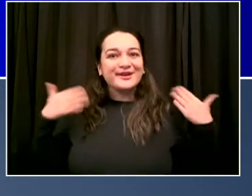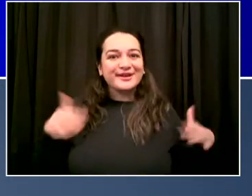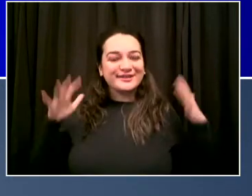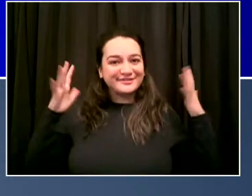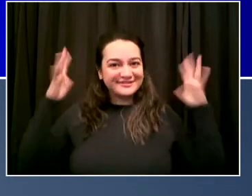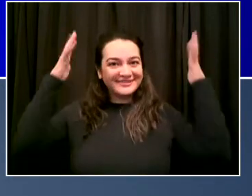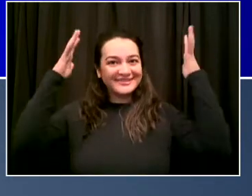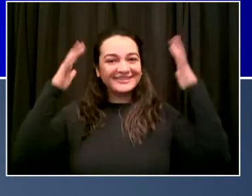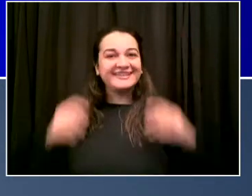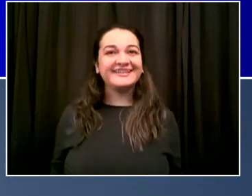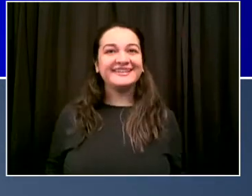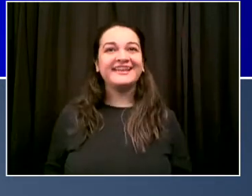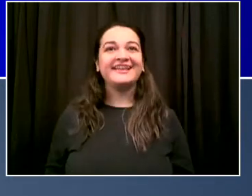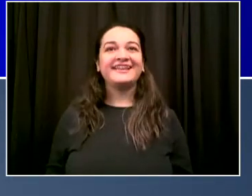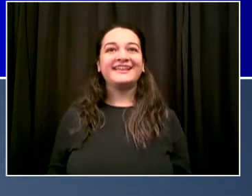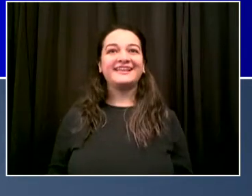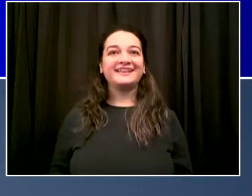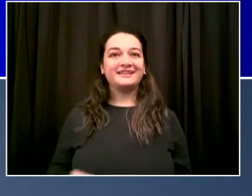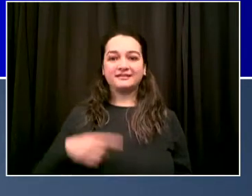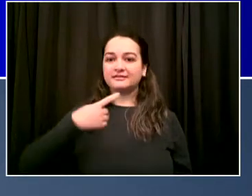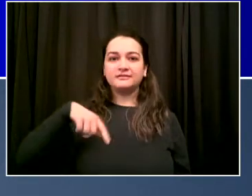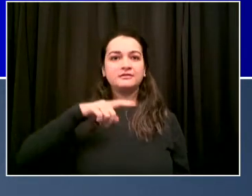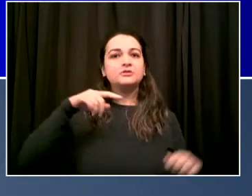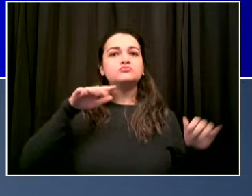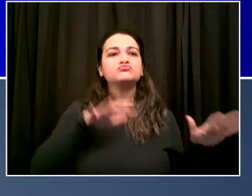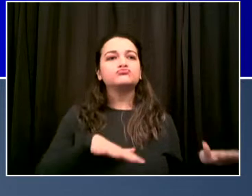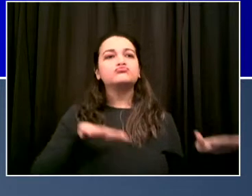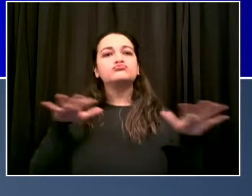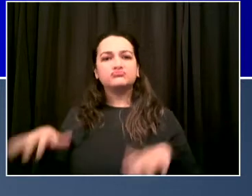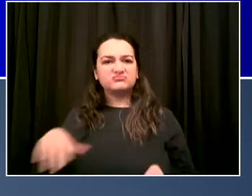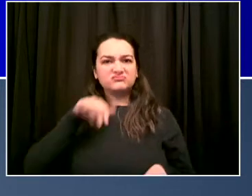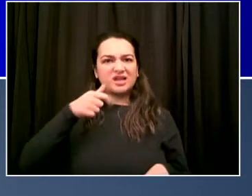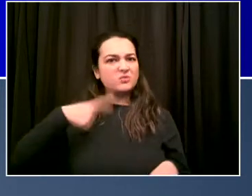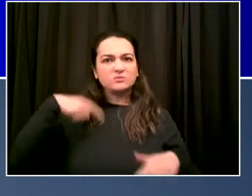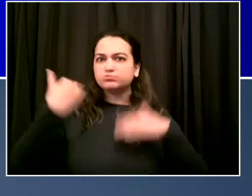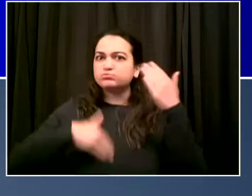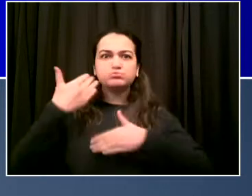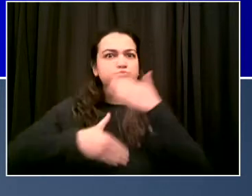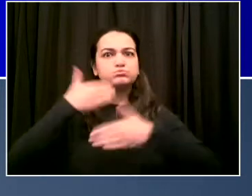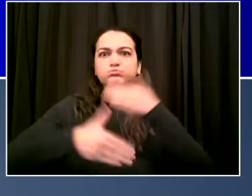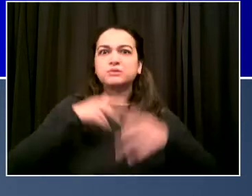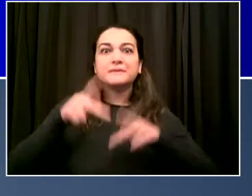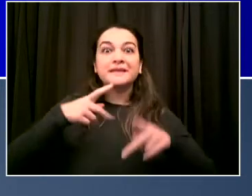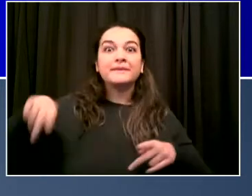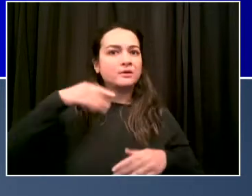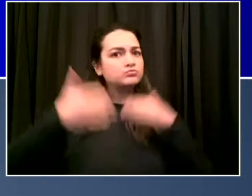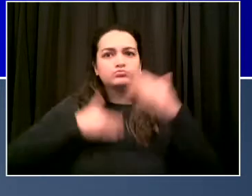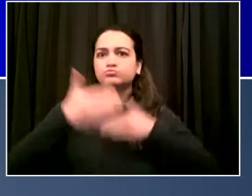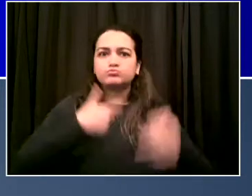ABOUT OVER VACCINATIONS IN NEW YOYOKR CITY. THE PACE OF F VACACCINATIONS IS GOING FASTER AND FASTER.